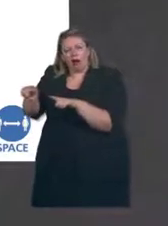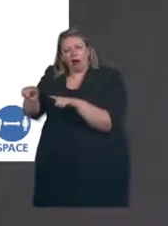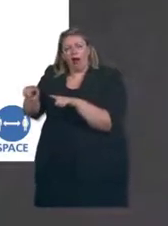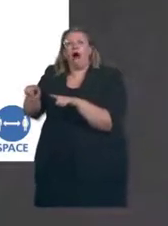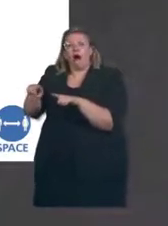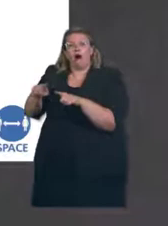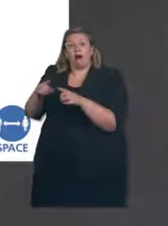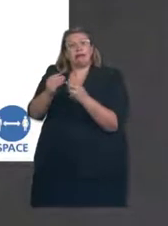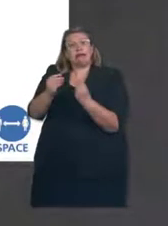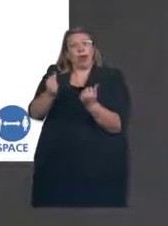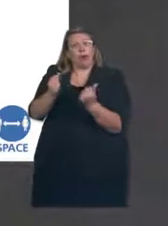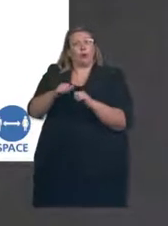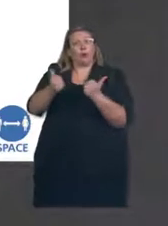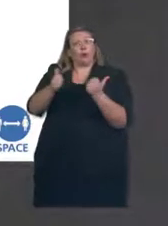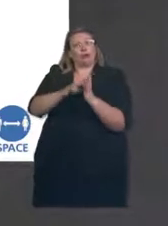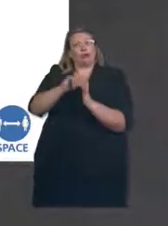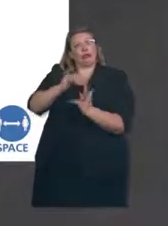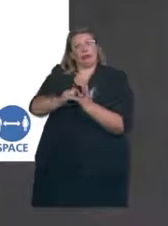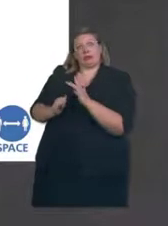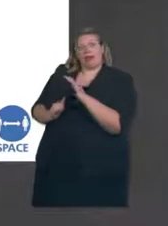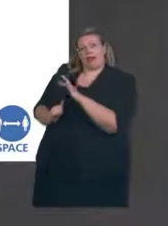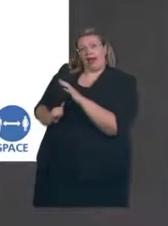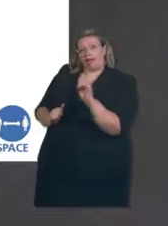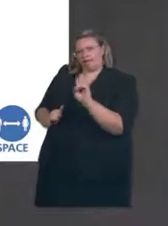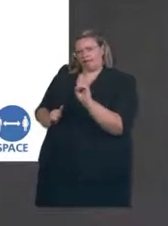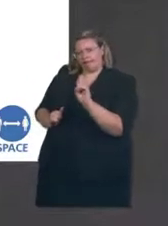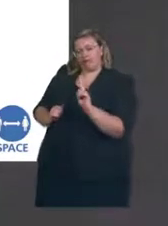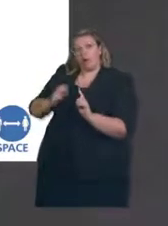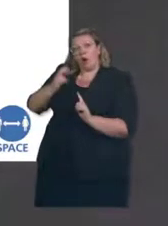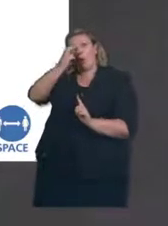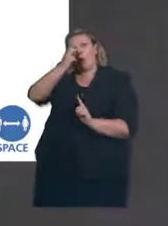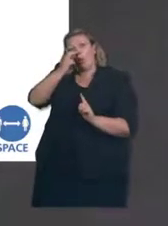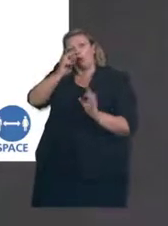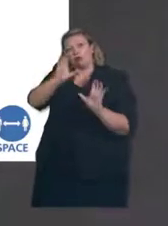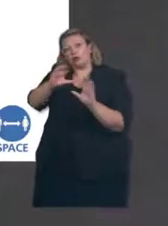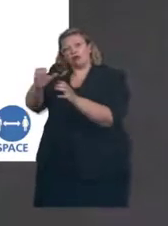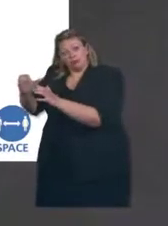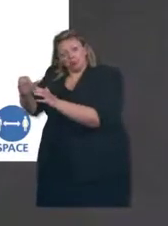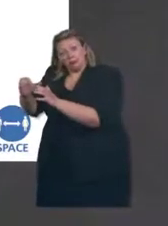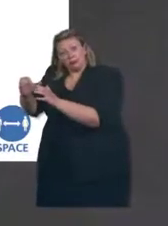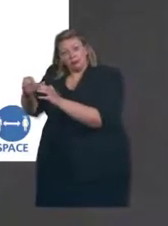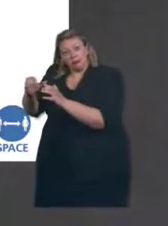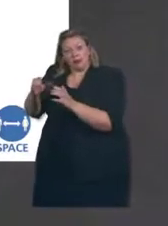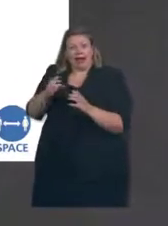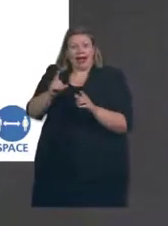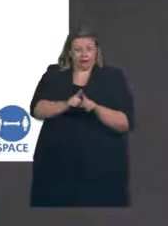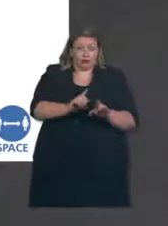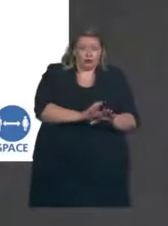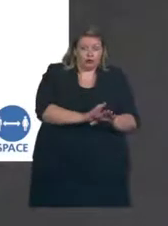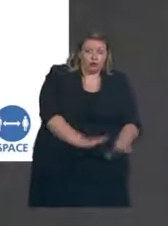in older people and in the younger children uh the rates remain uh really quite flat